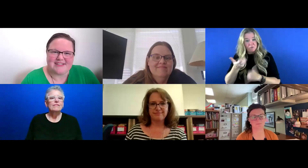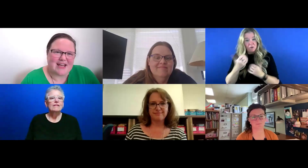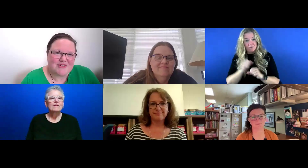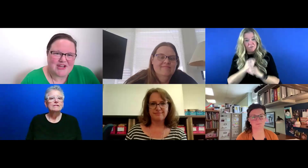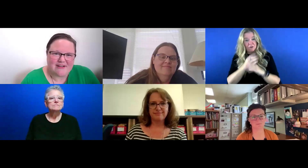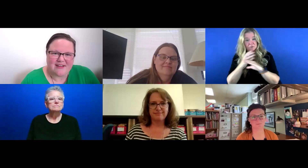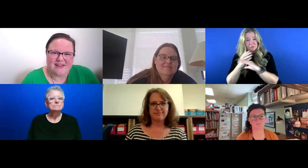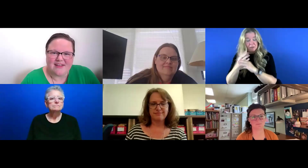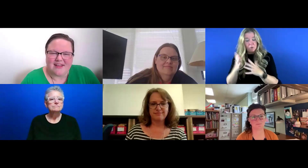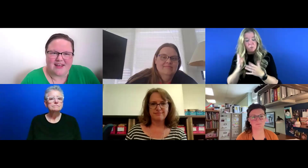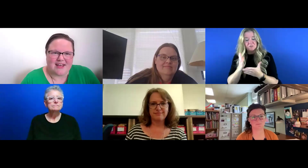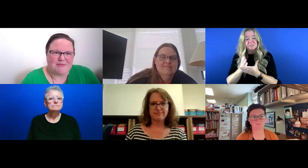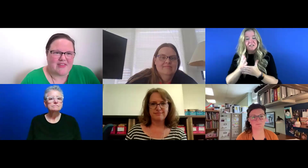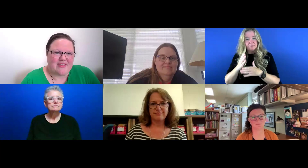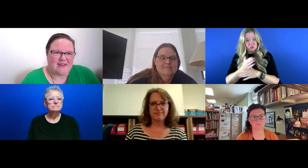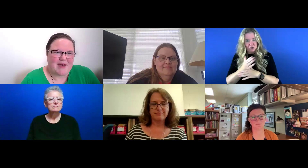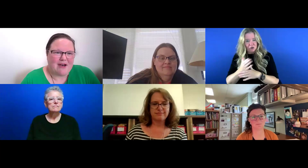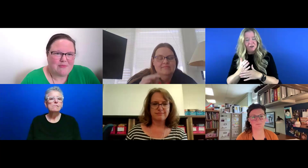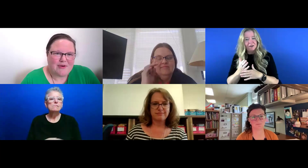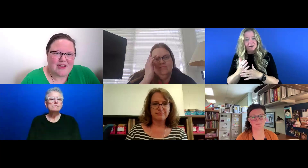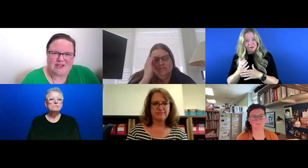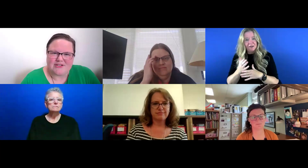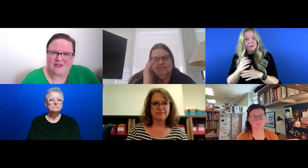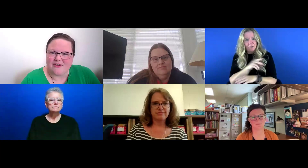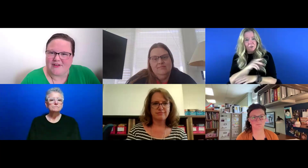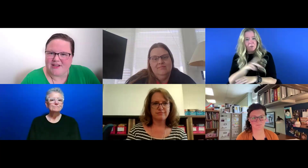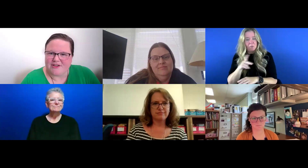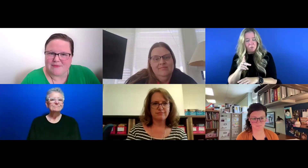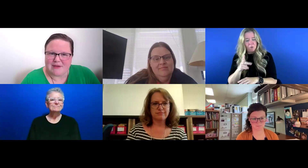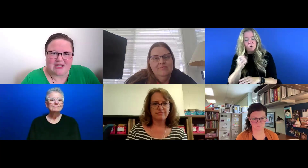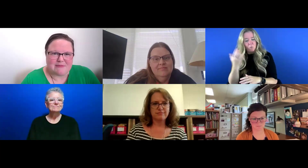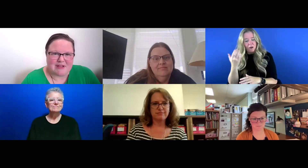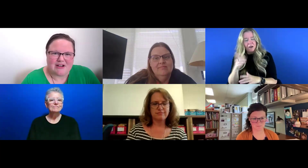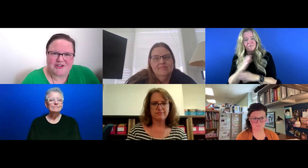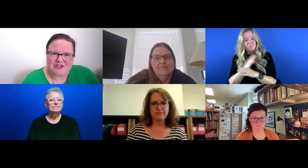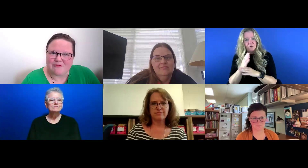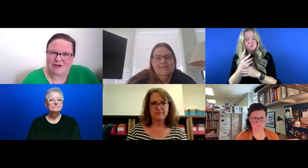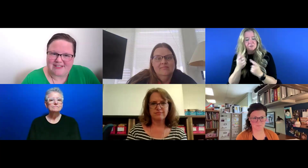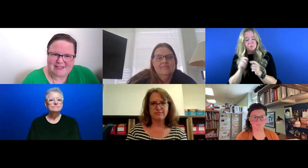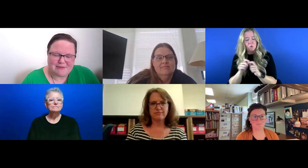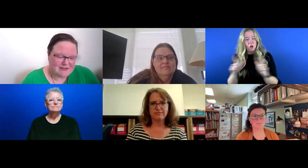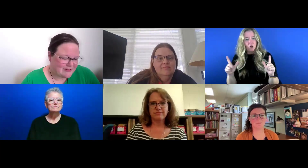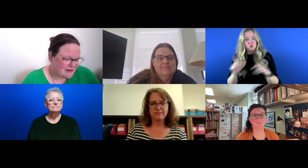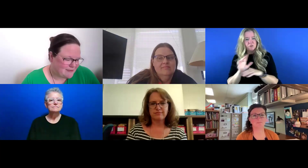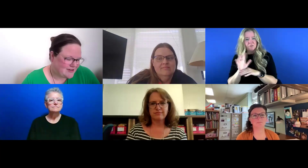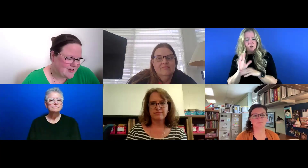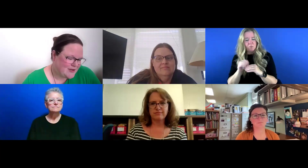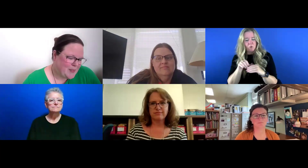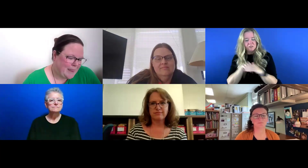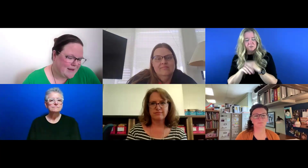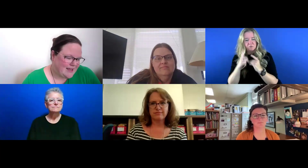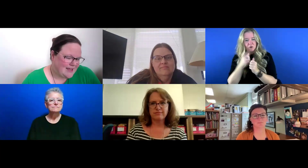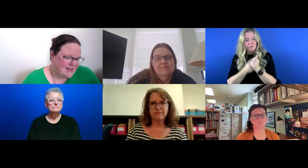We're going to stop sharing the PowerPoint just so that your videos might be a little bit larger and more accessible for everyone.